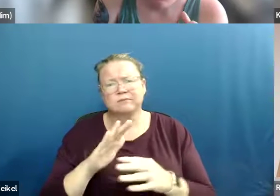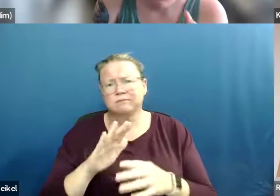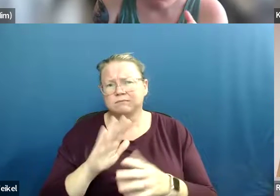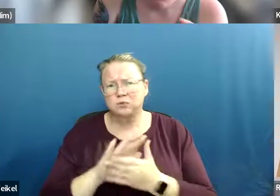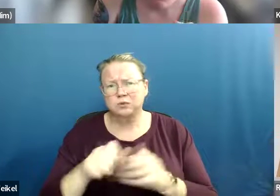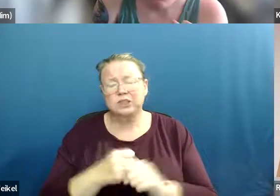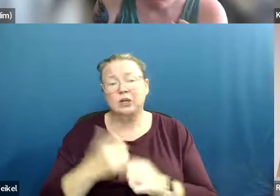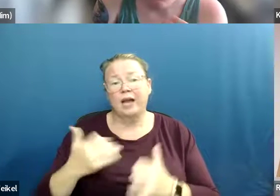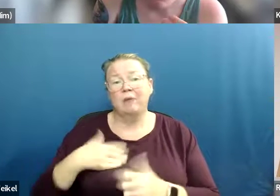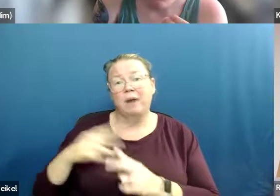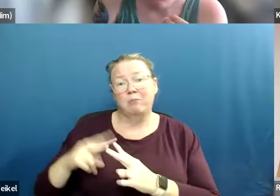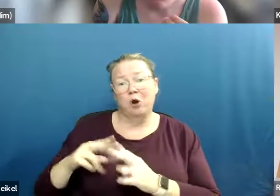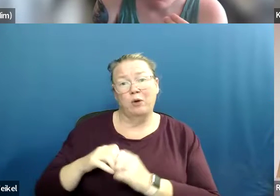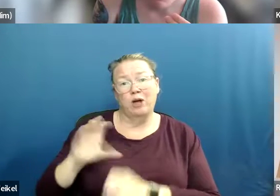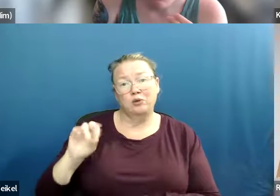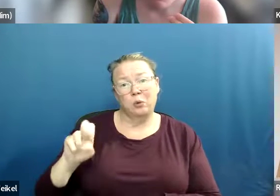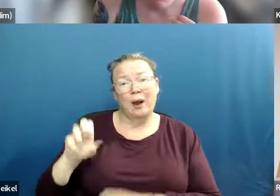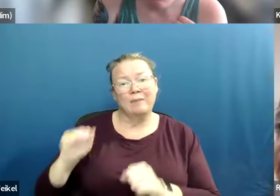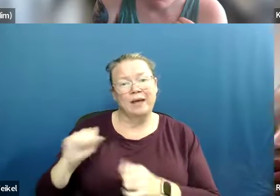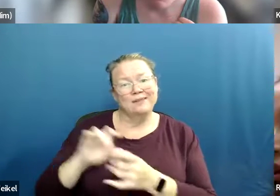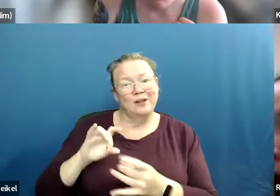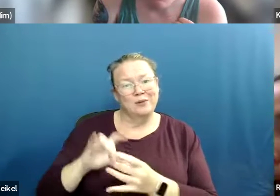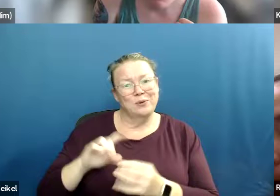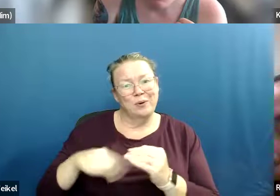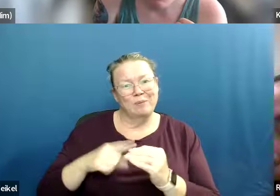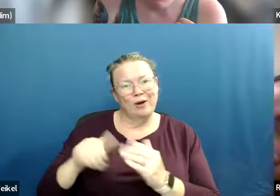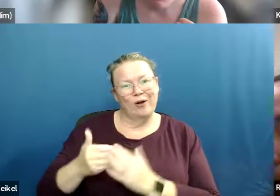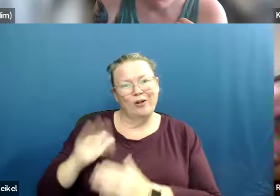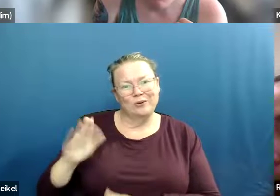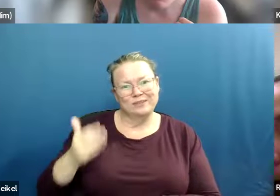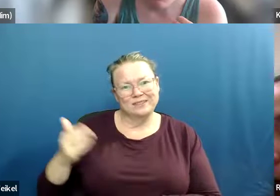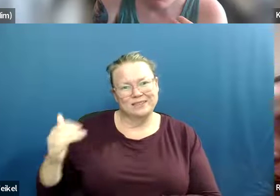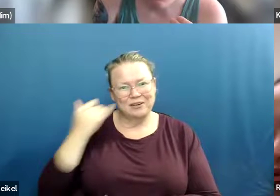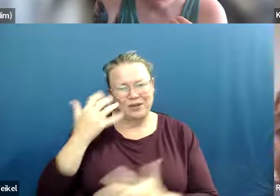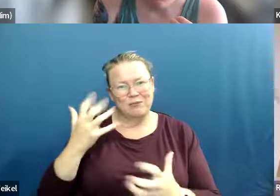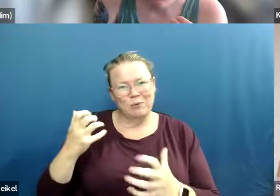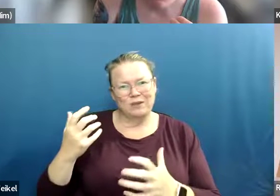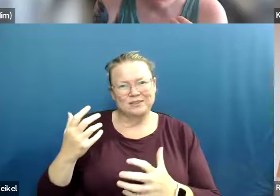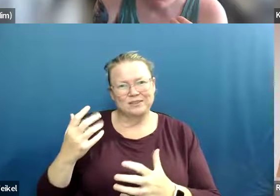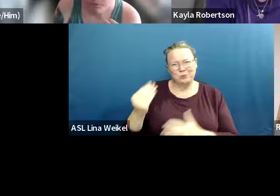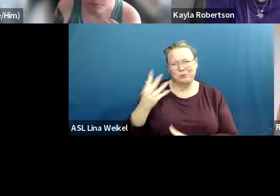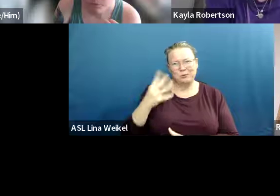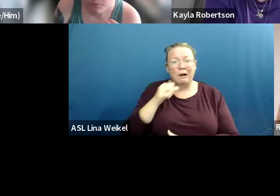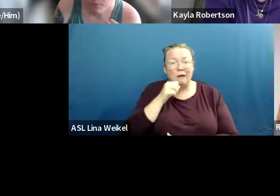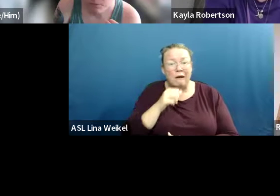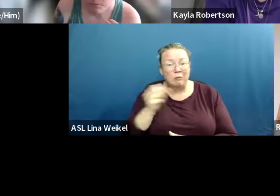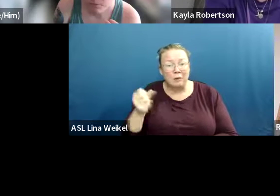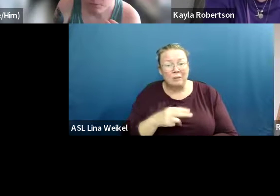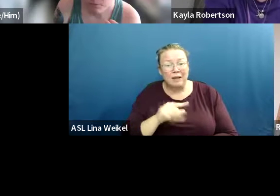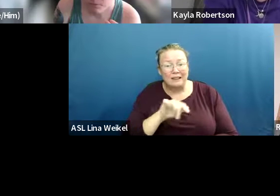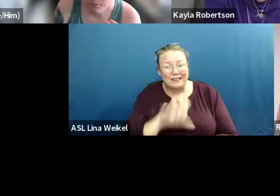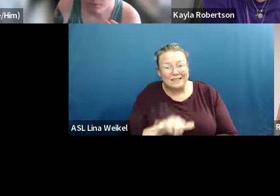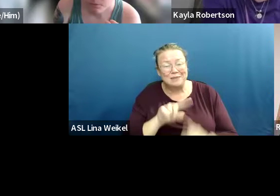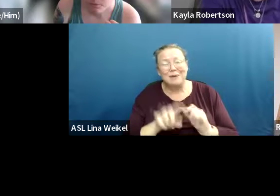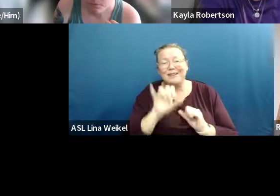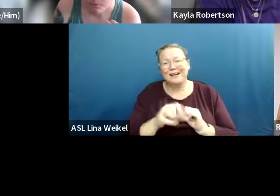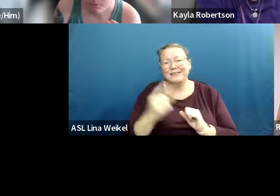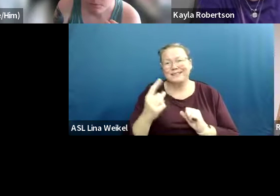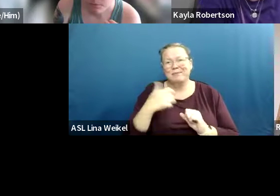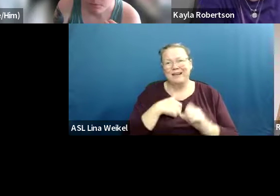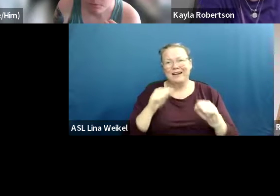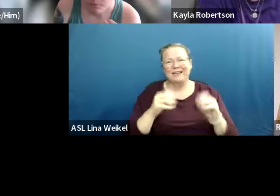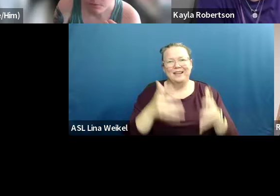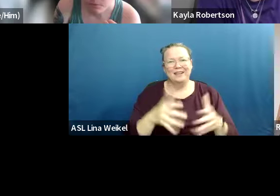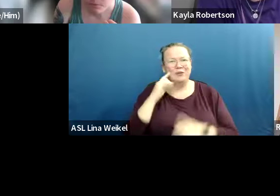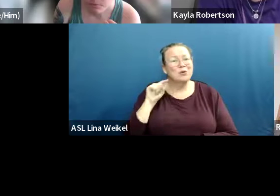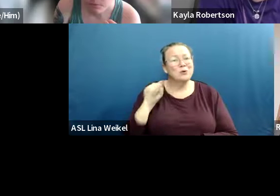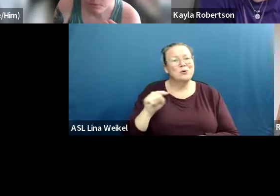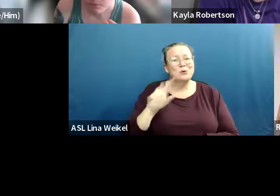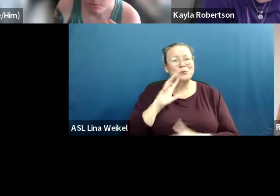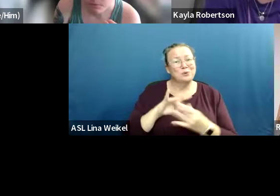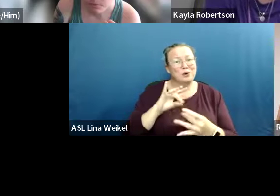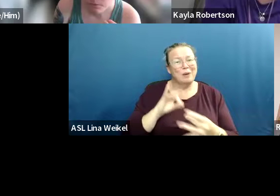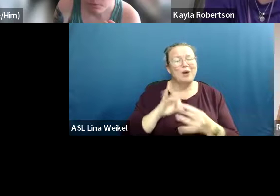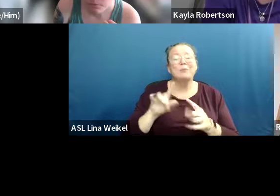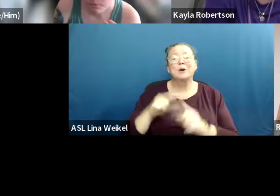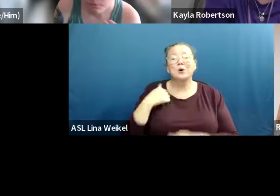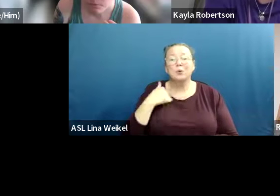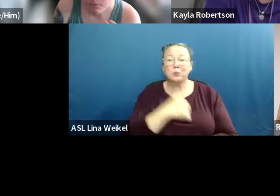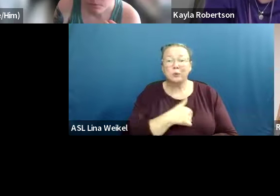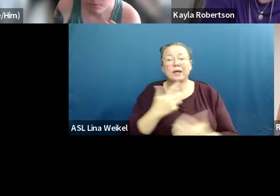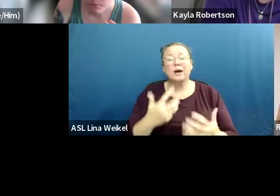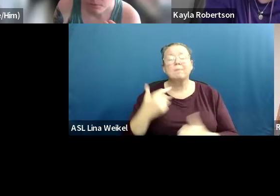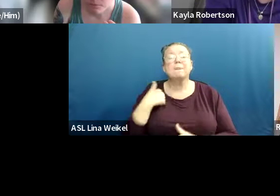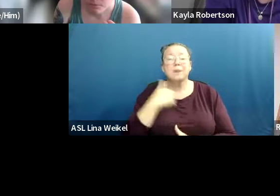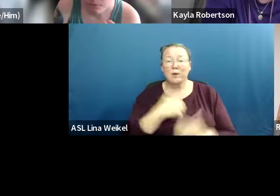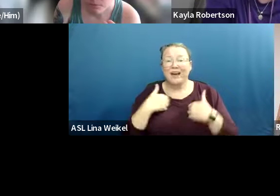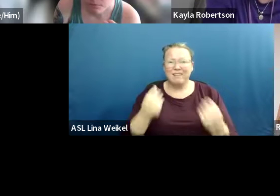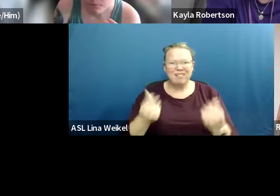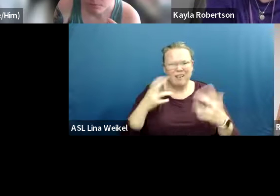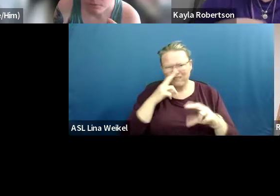Kayla Robertson: can probably tell you about all her stuff if she wants to hop on not to throw you under the bus, Lindsay, or anything. But that's something that I can leave for you to talk about. But we have a lot of fun things going on down here.